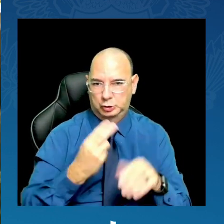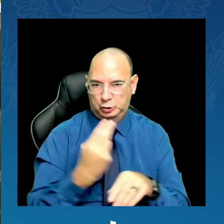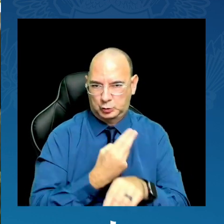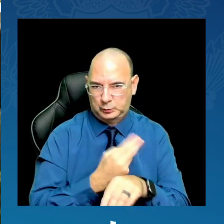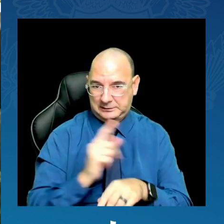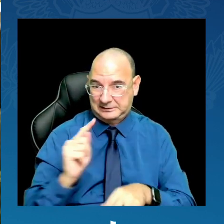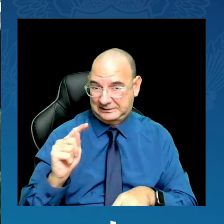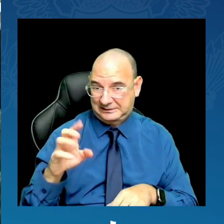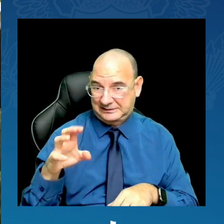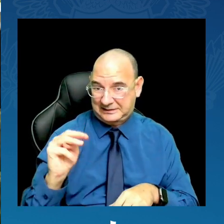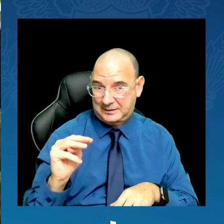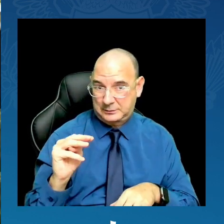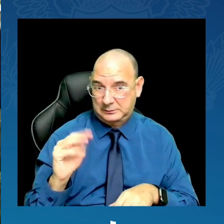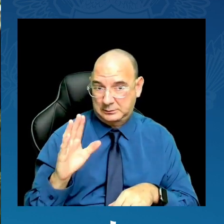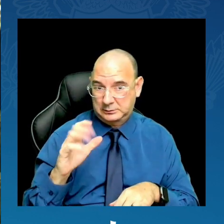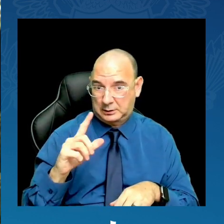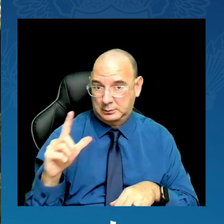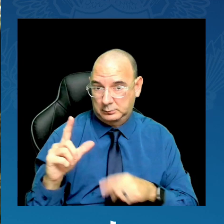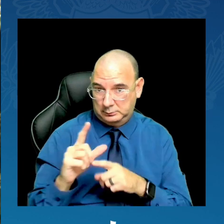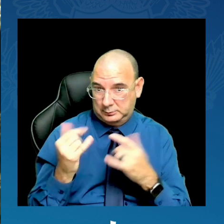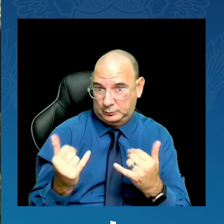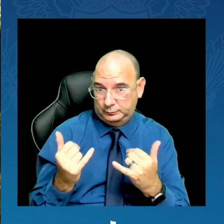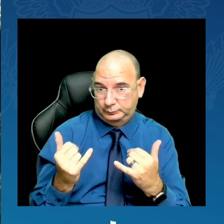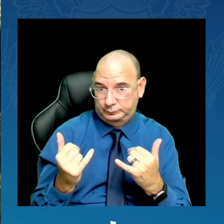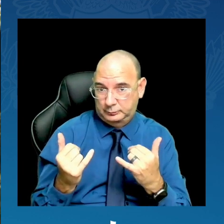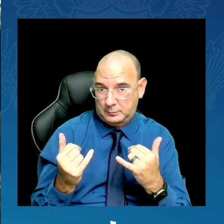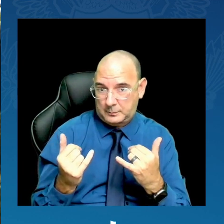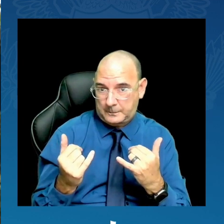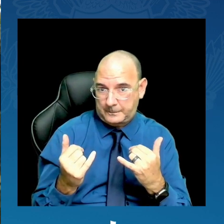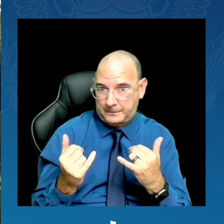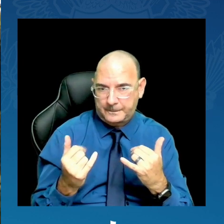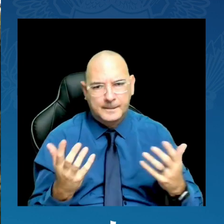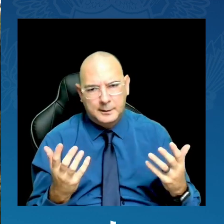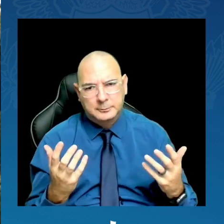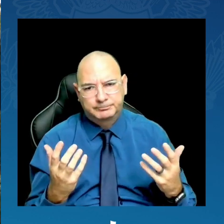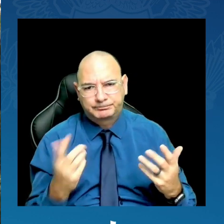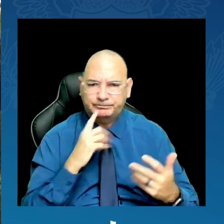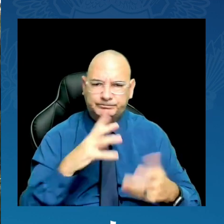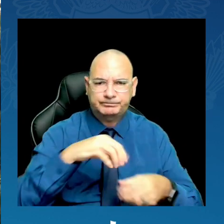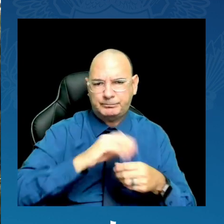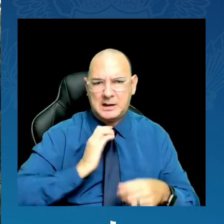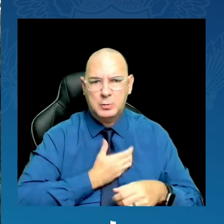in part of our research on looking for cures.